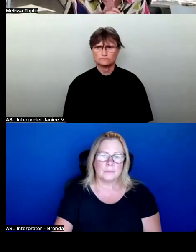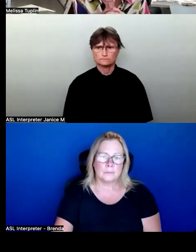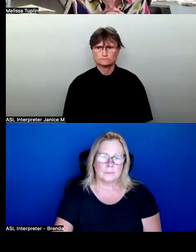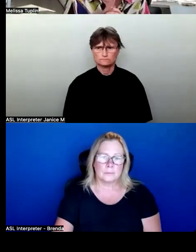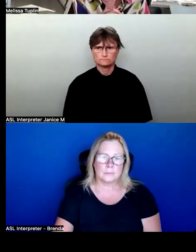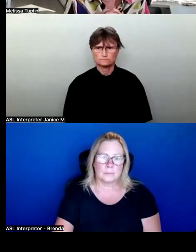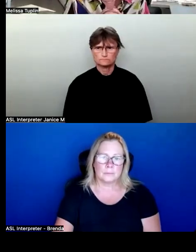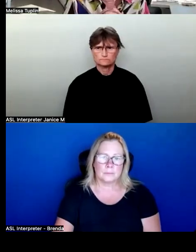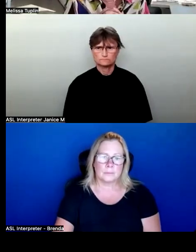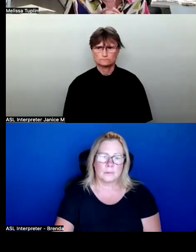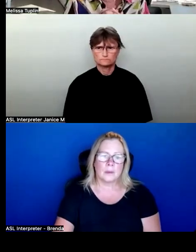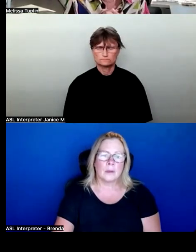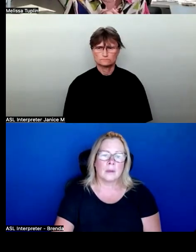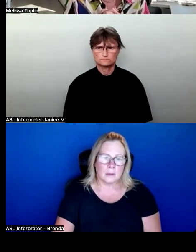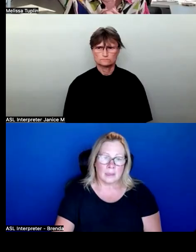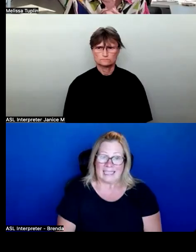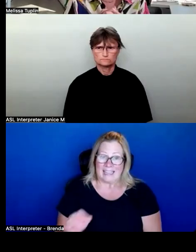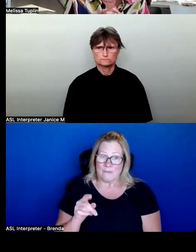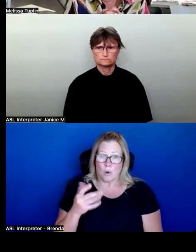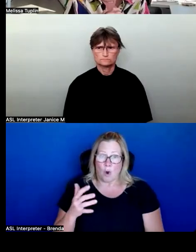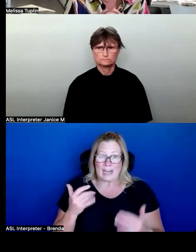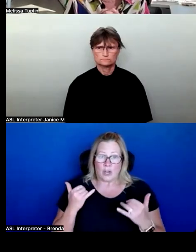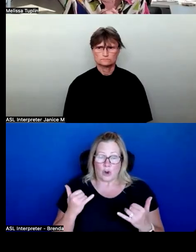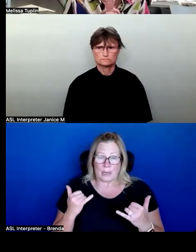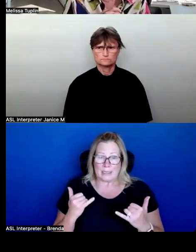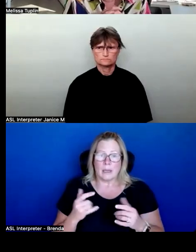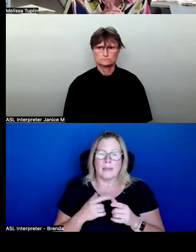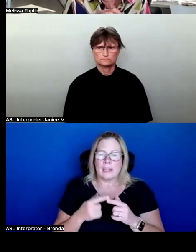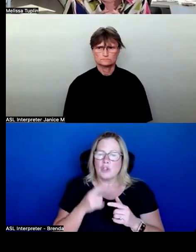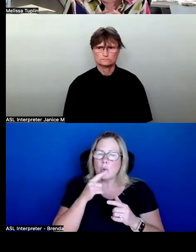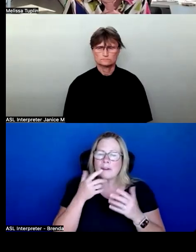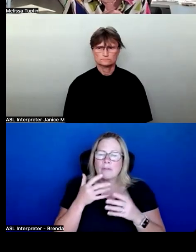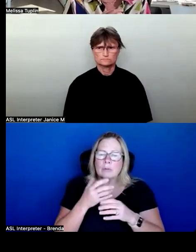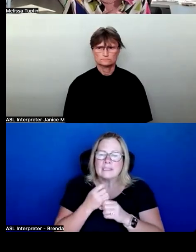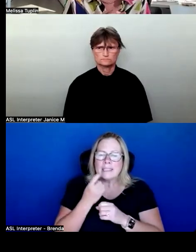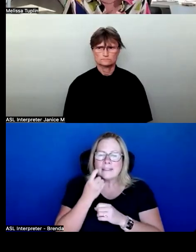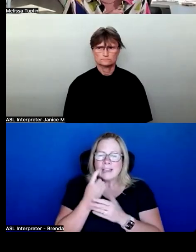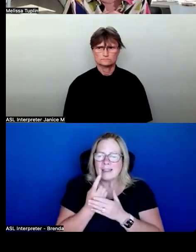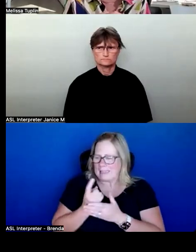for how to access the application and platform last week. If you did not receive an email from